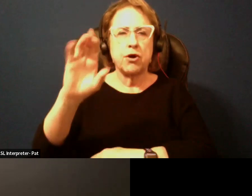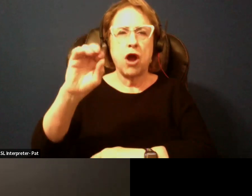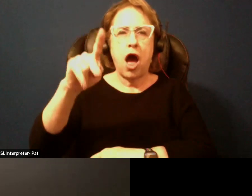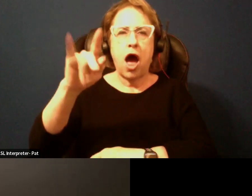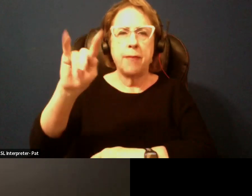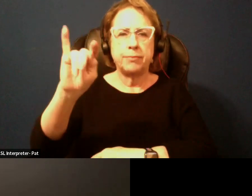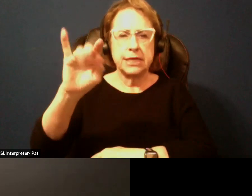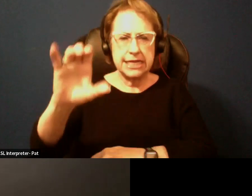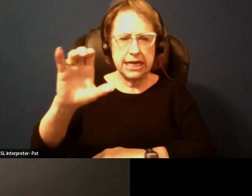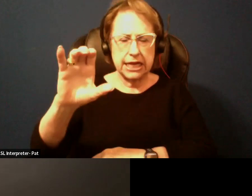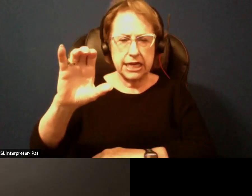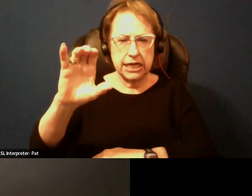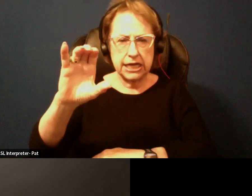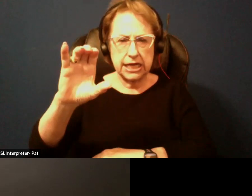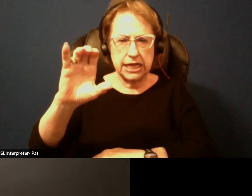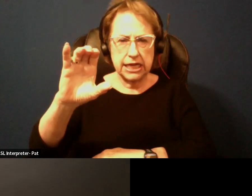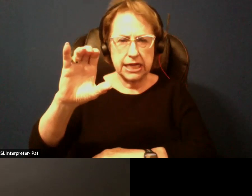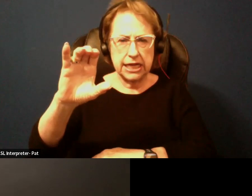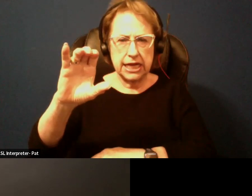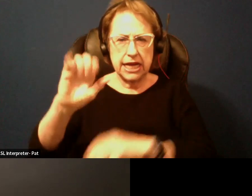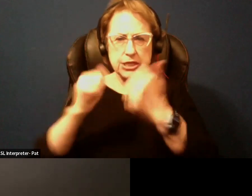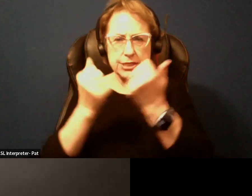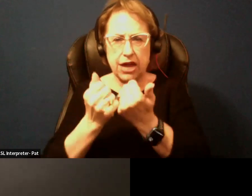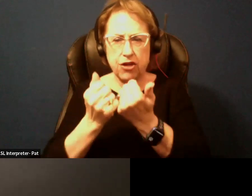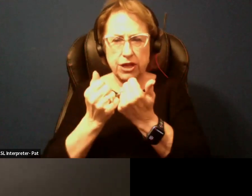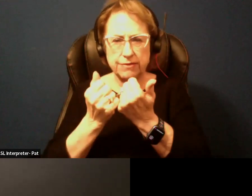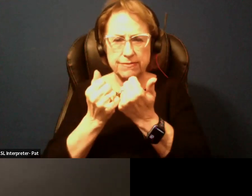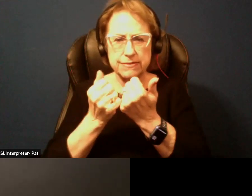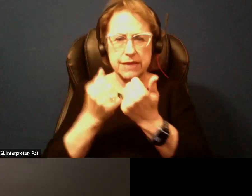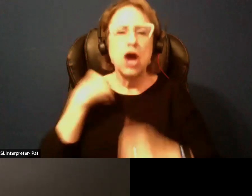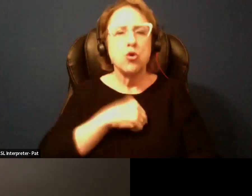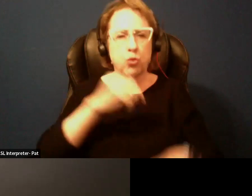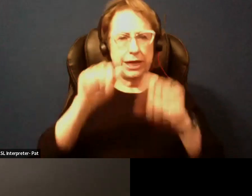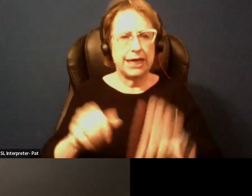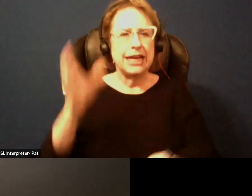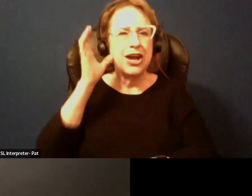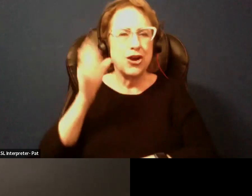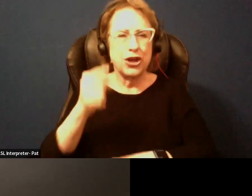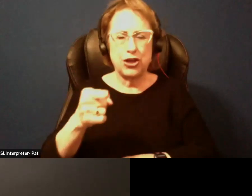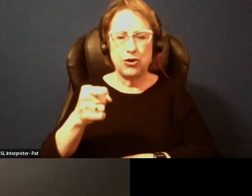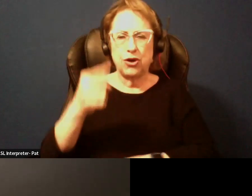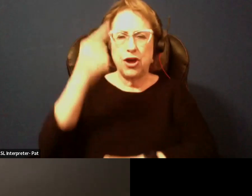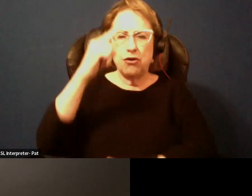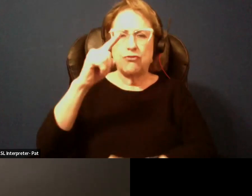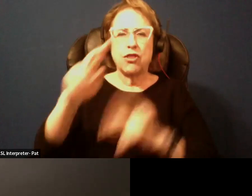are we unmuted? Yeah, you're we can hear you, Jim. Great for those of us who have